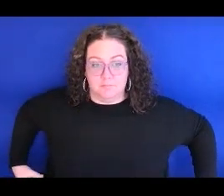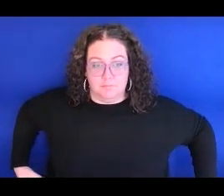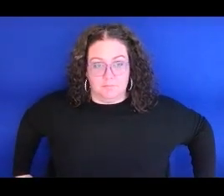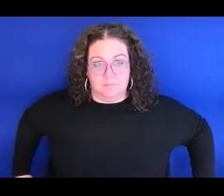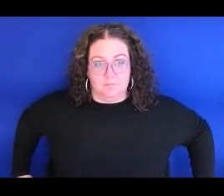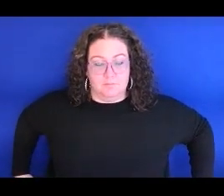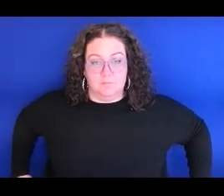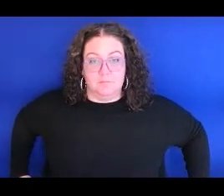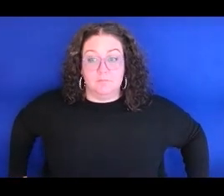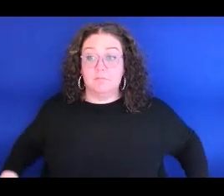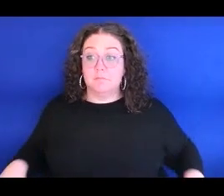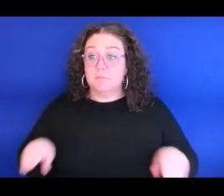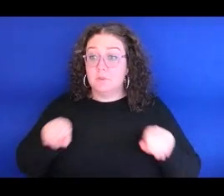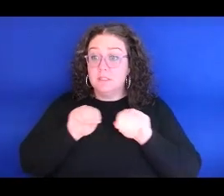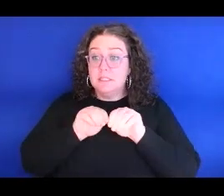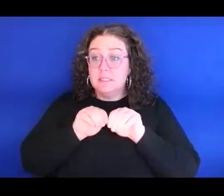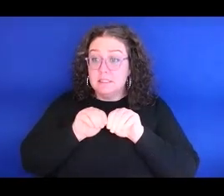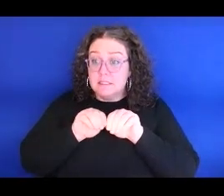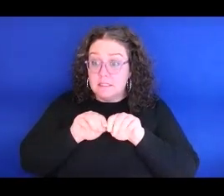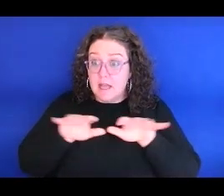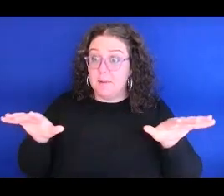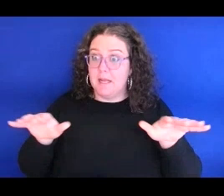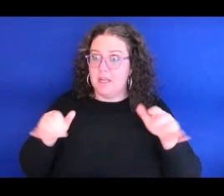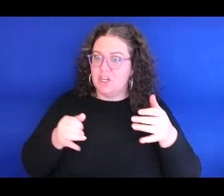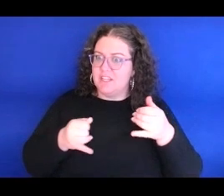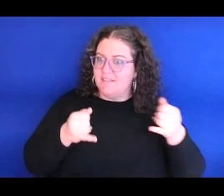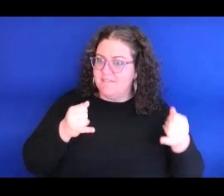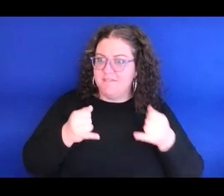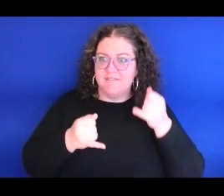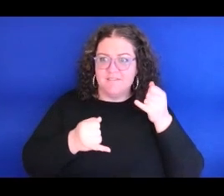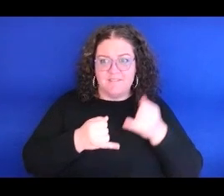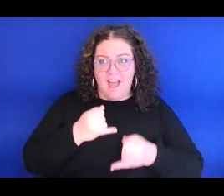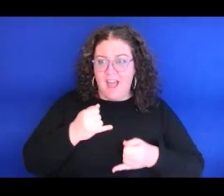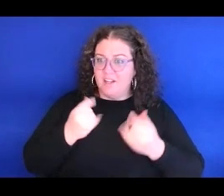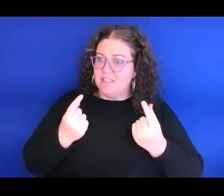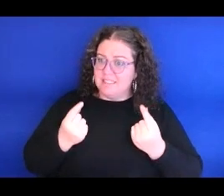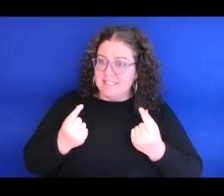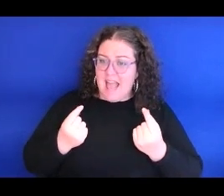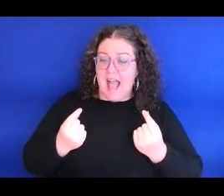Dissemination shouldn’t be a final task or something you think about only when the